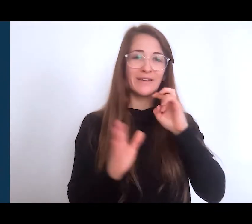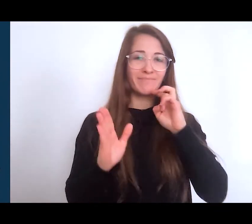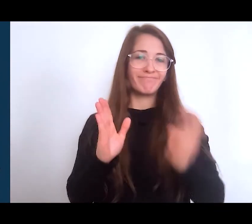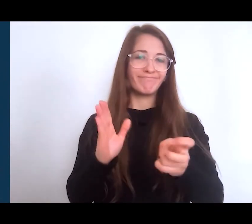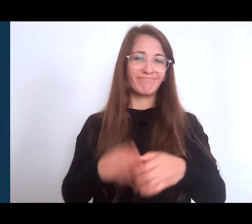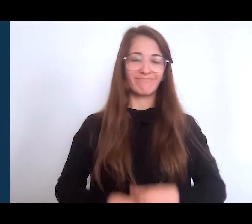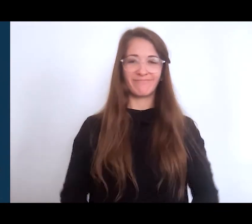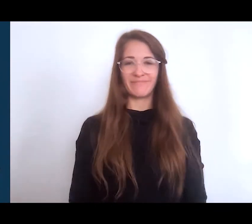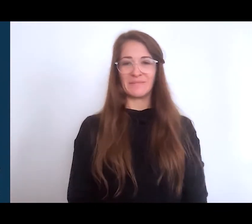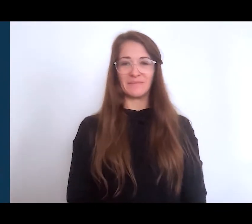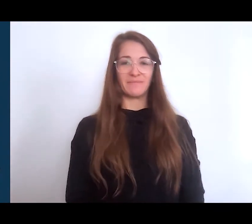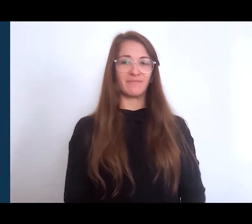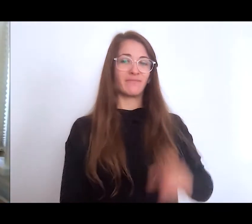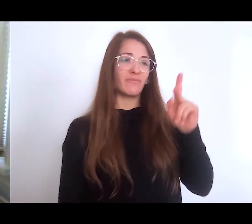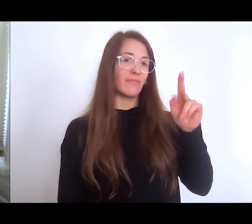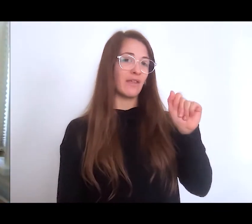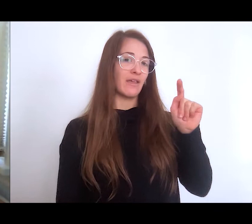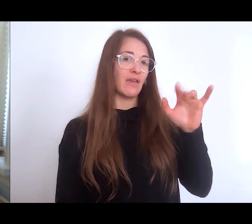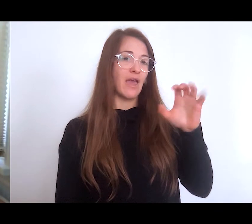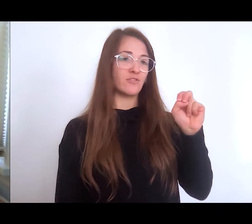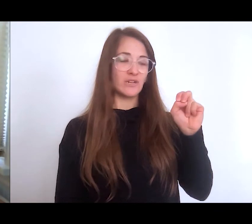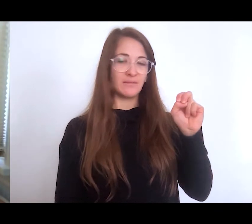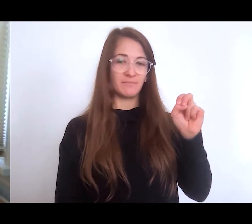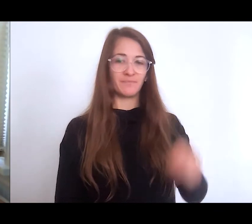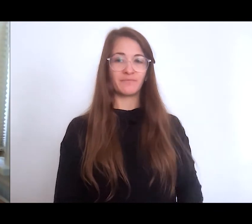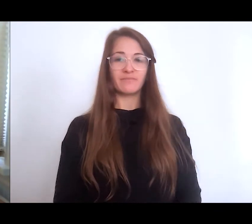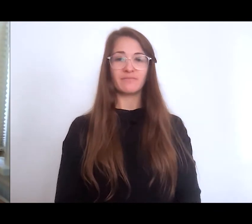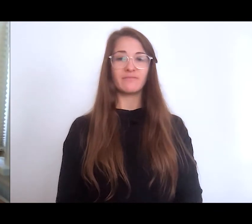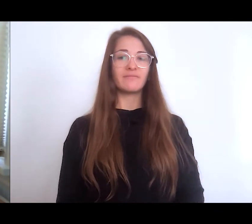FAMILY. GREAT, KATRIN?